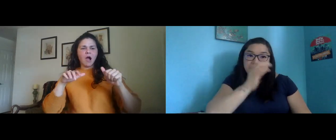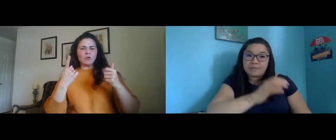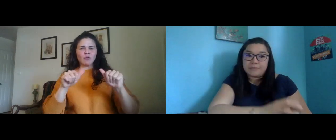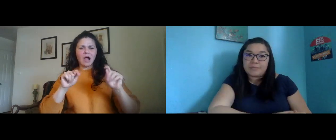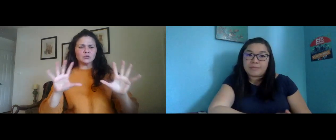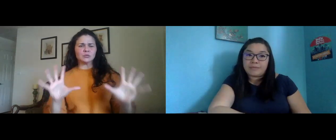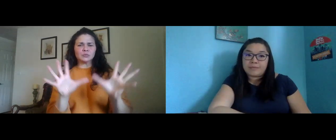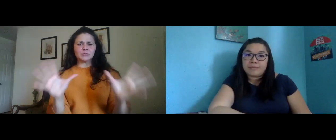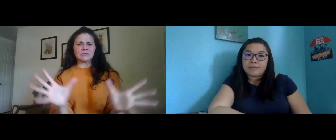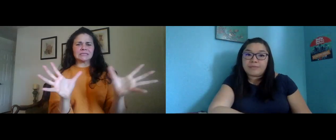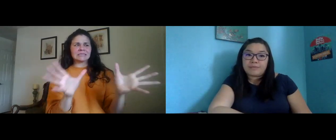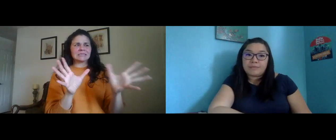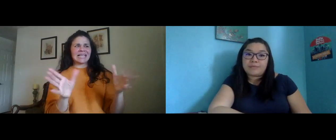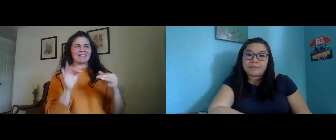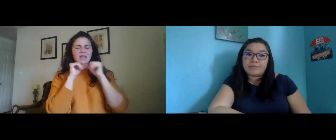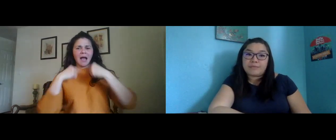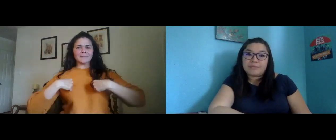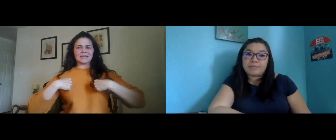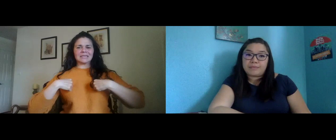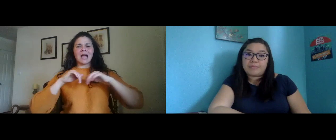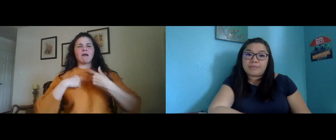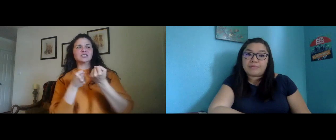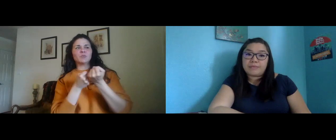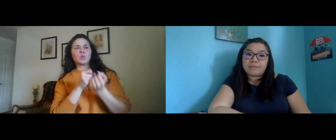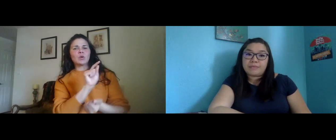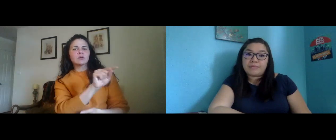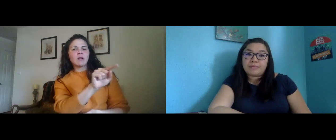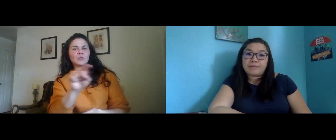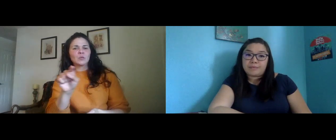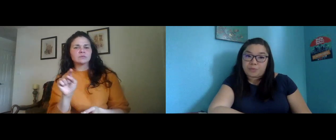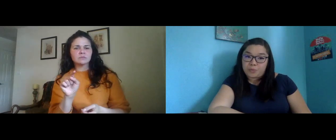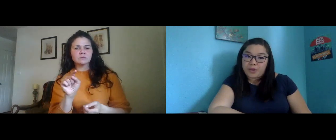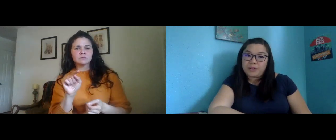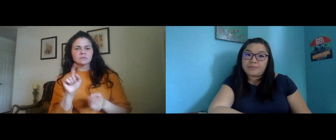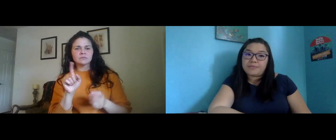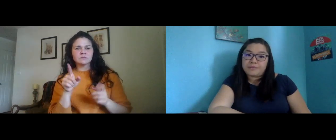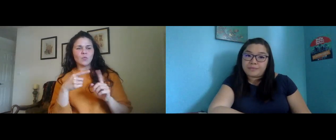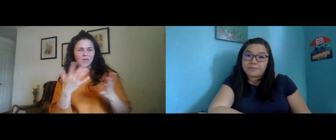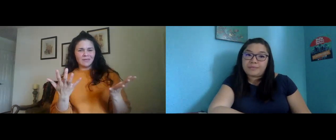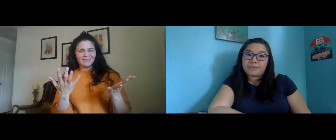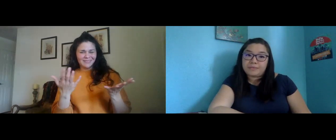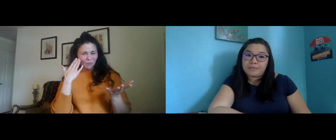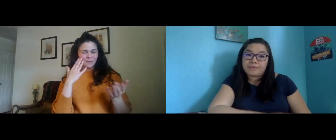I always try to encourage other artists to grow, if it is not me, how can I support others?